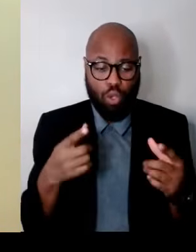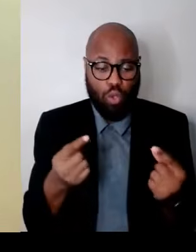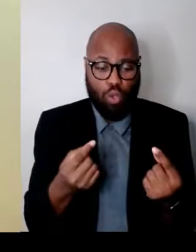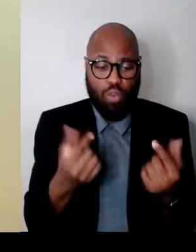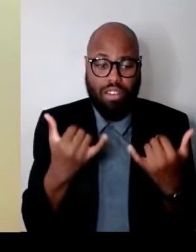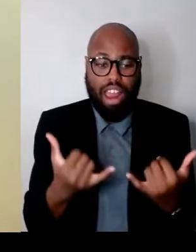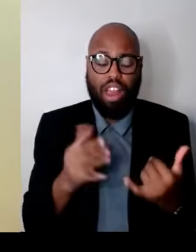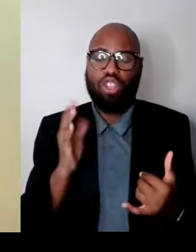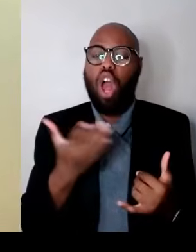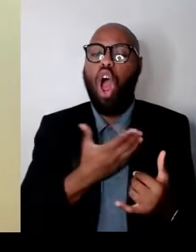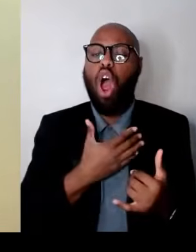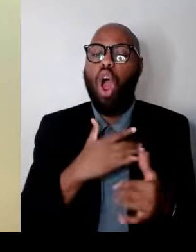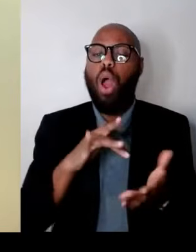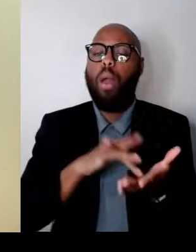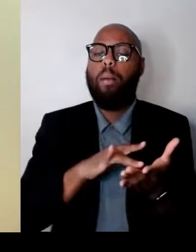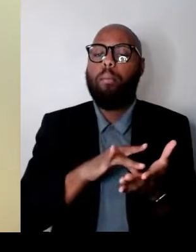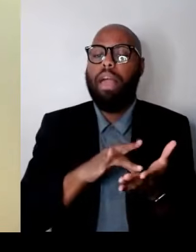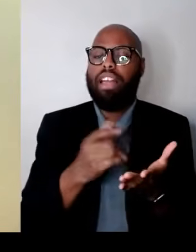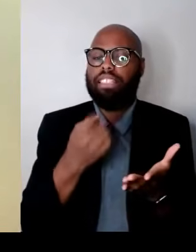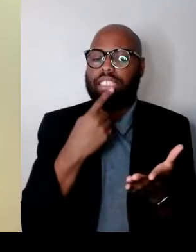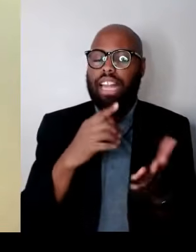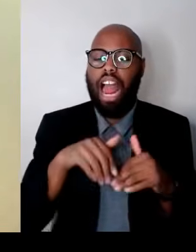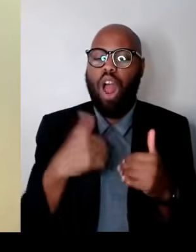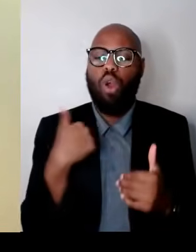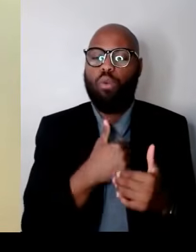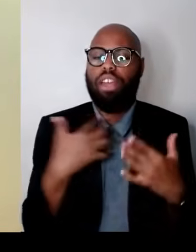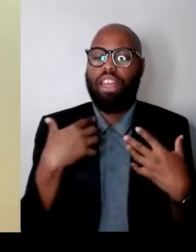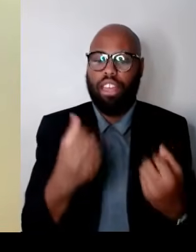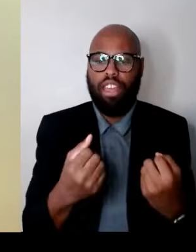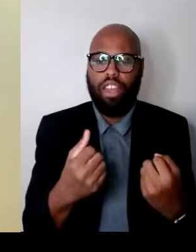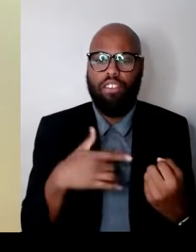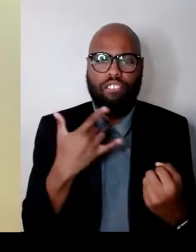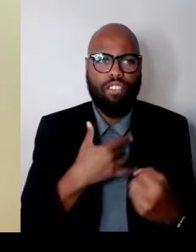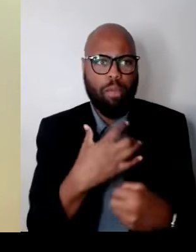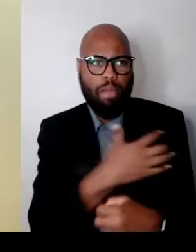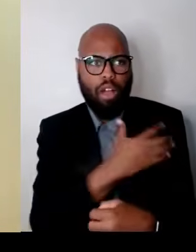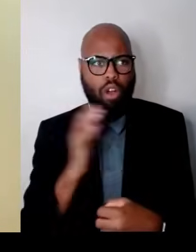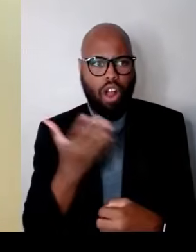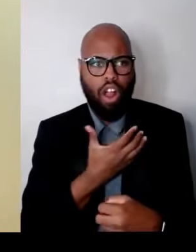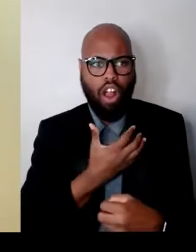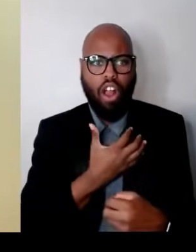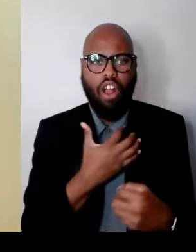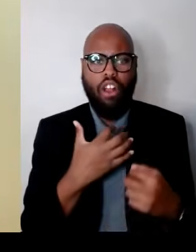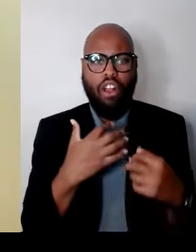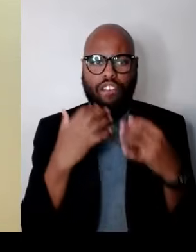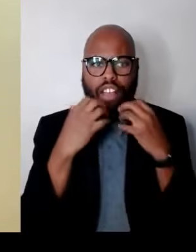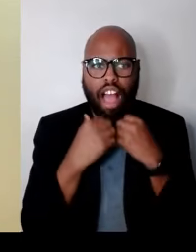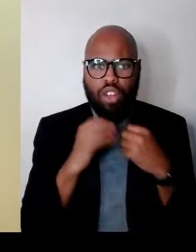that we feel the power of our values, our history, but also the power of knowing